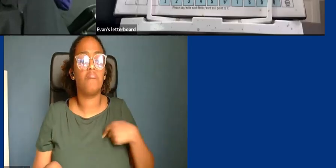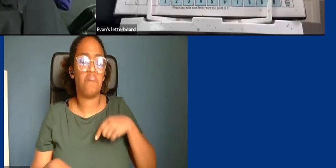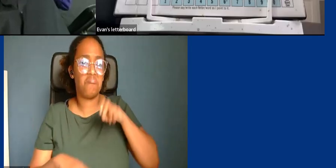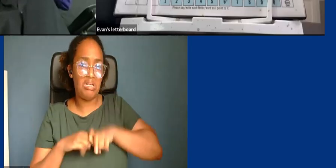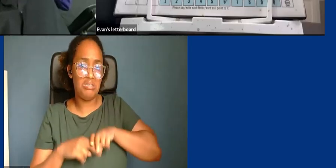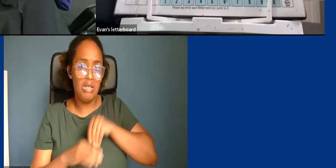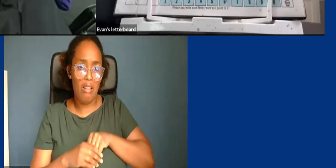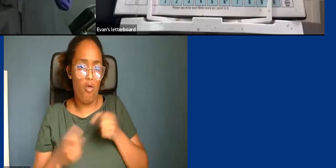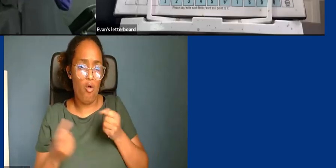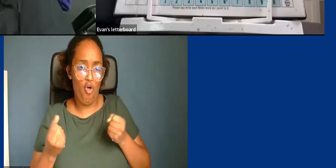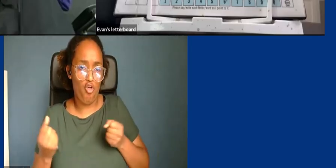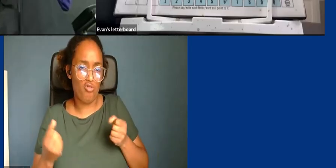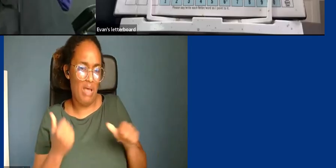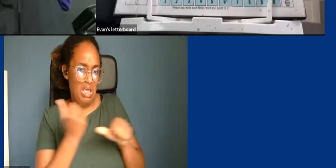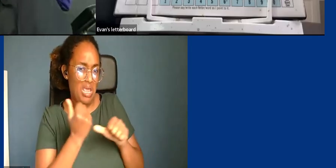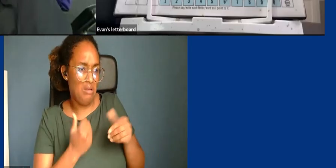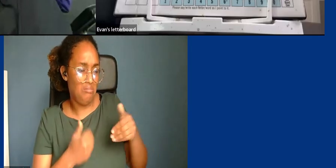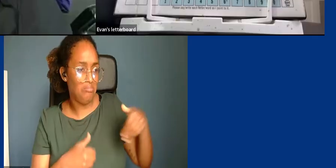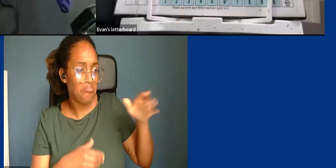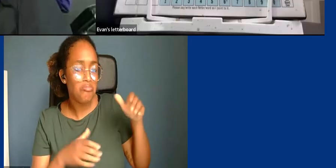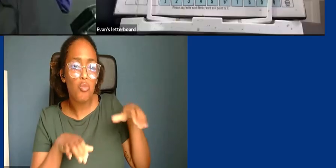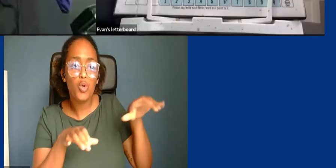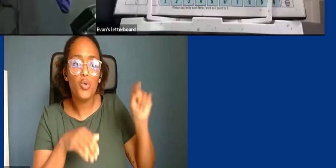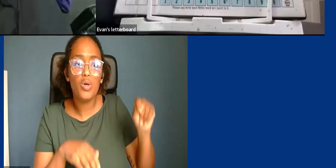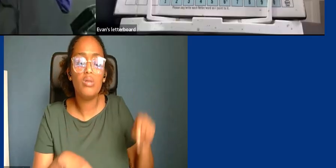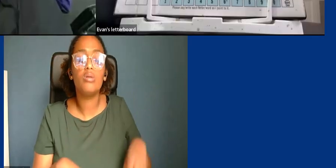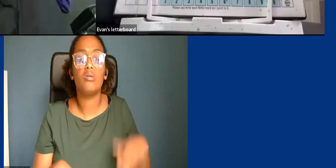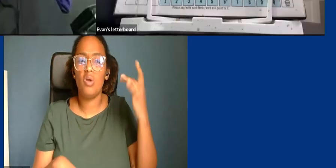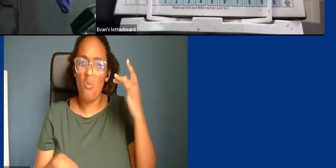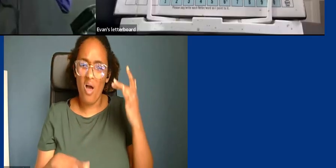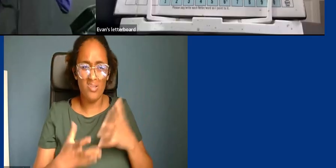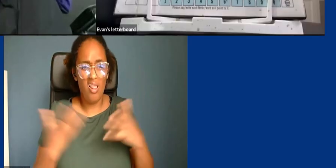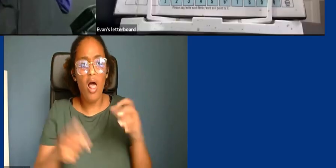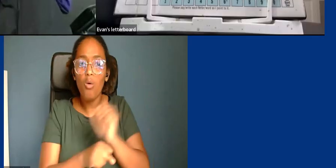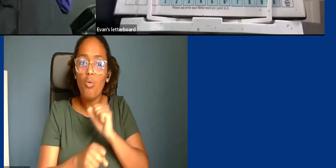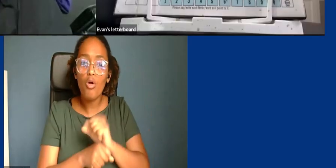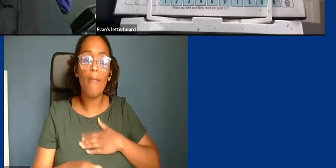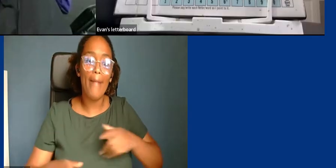errands because it is a big hassle to get me and my chair out for a two-minute errand.